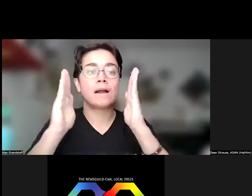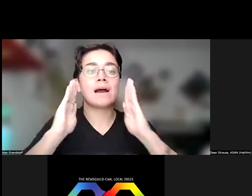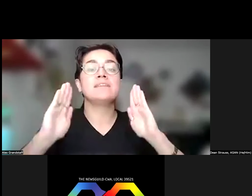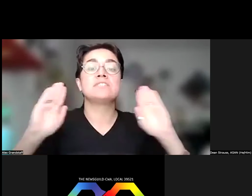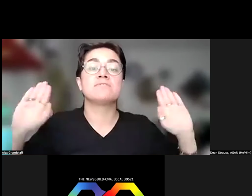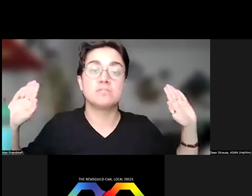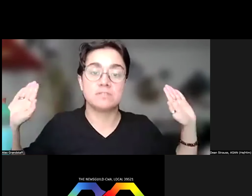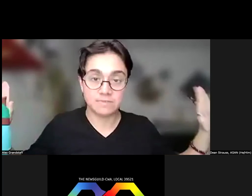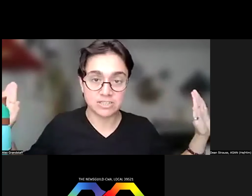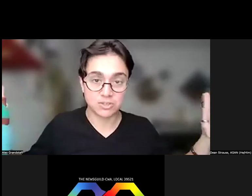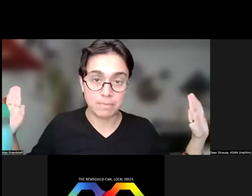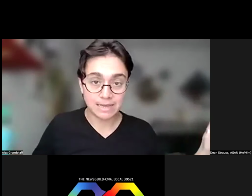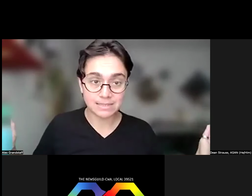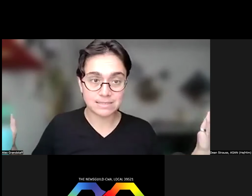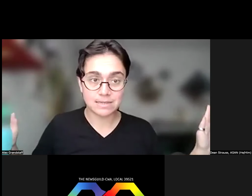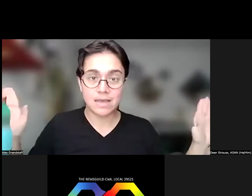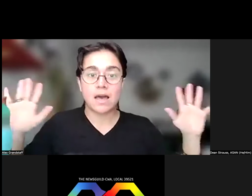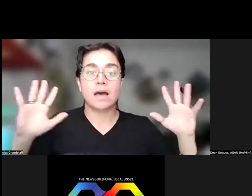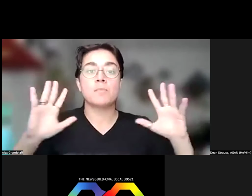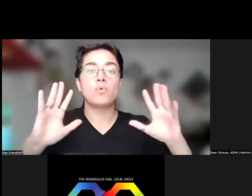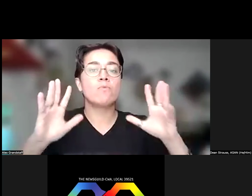We have to be intentional about what kind of civil eliminated.